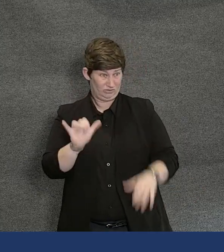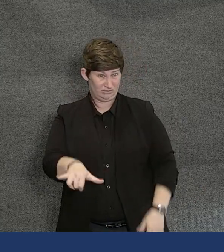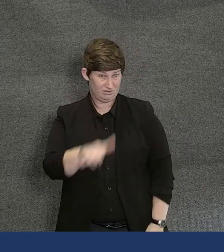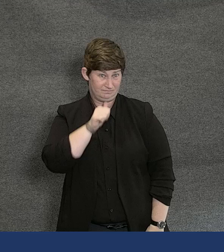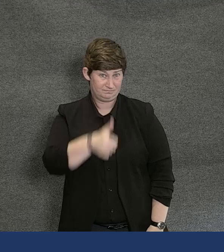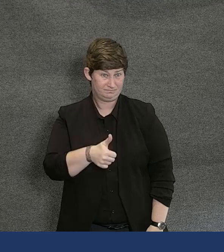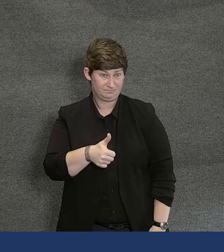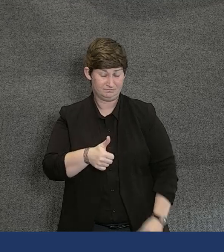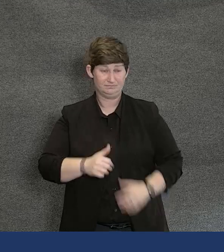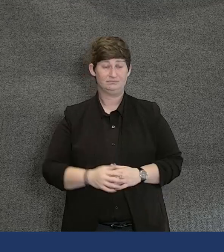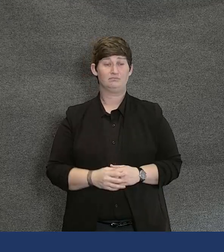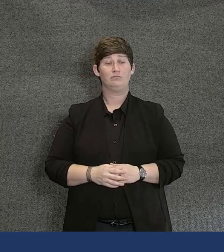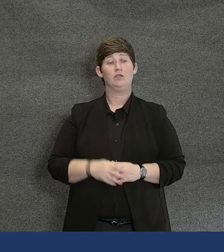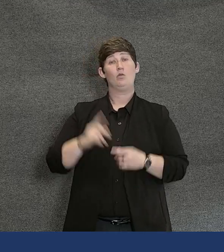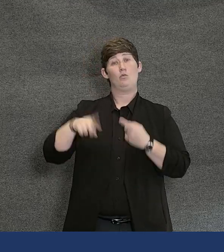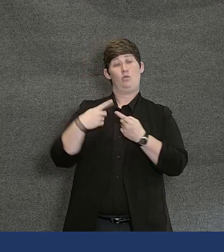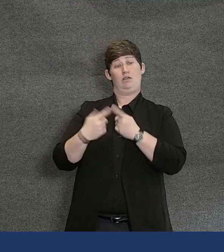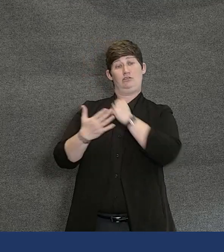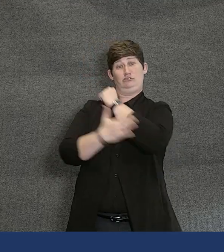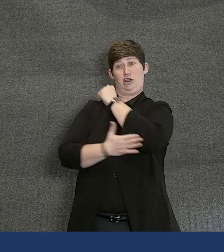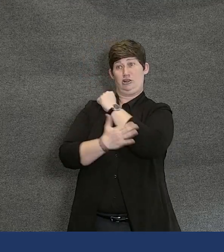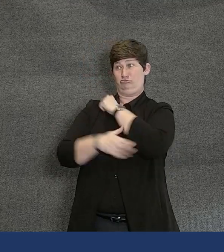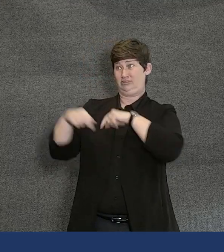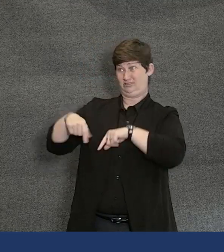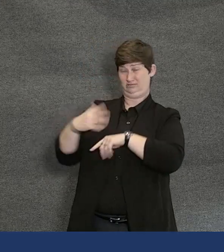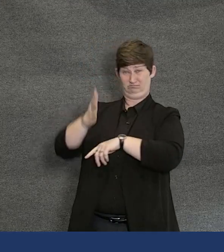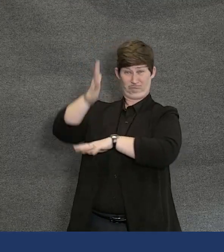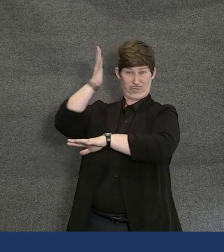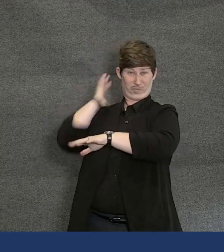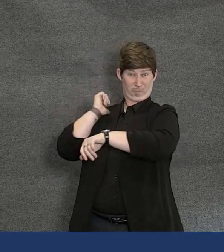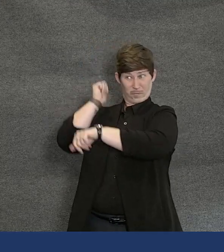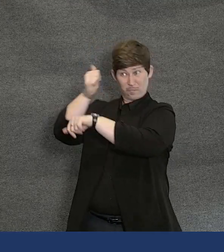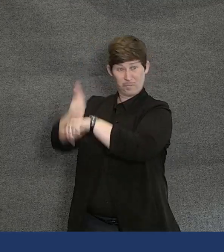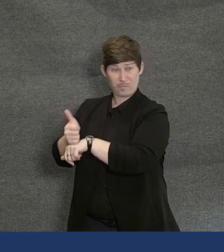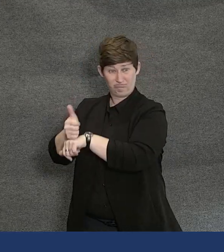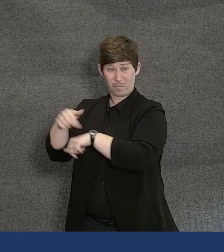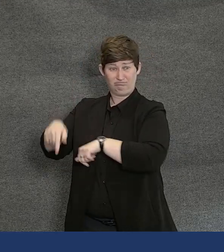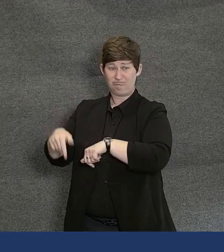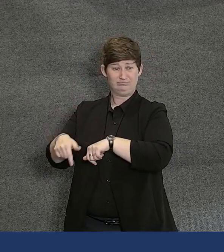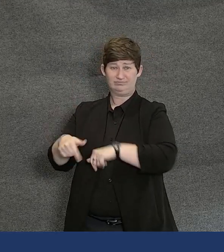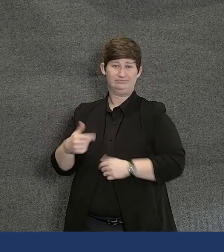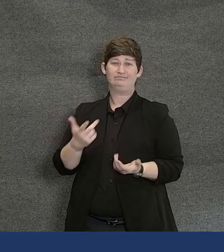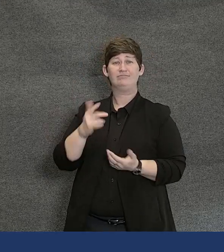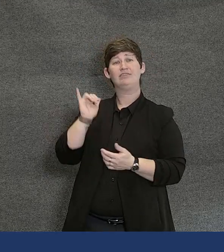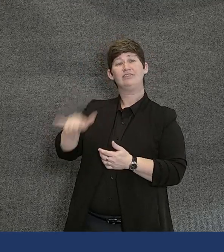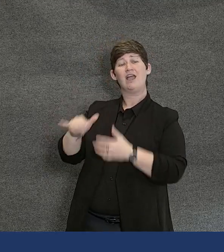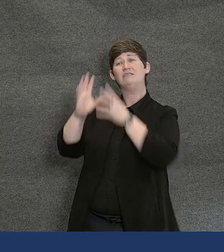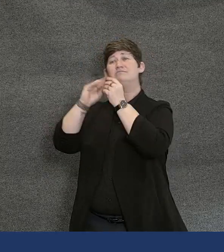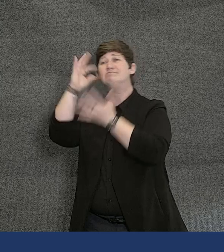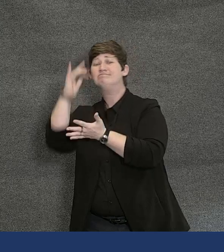When our country was founded, it was not nearly good enough to be a white male to vote.